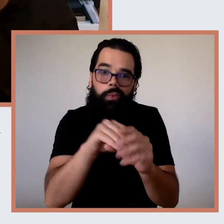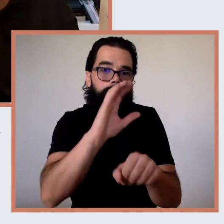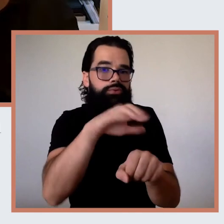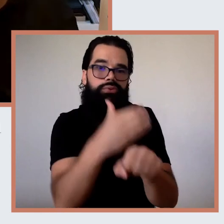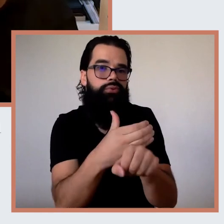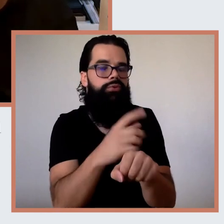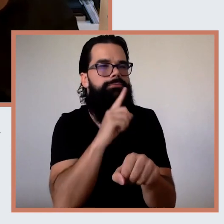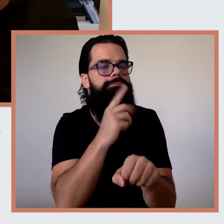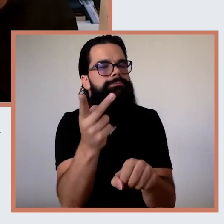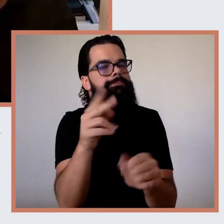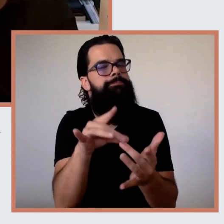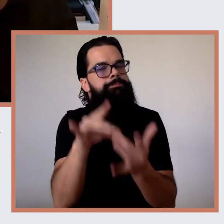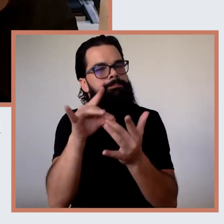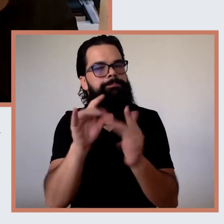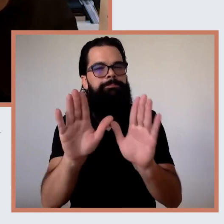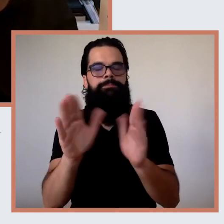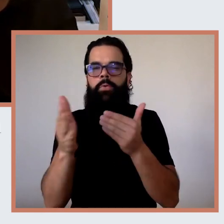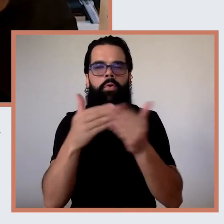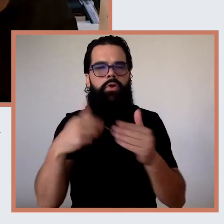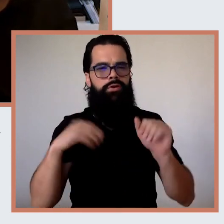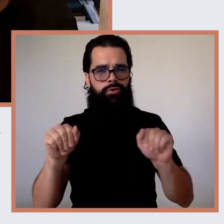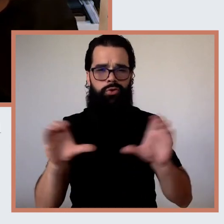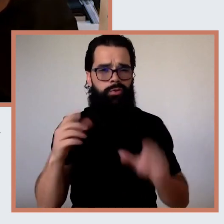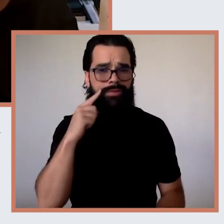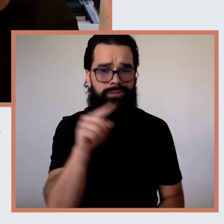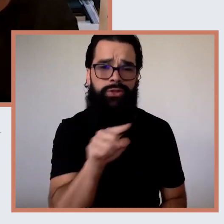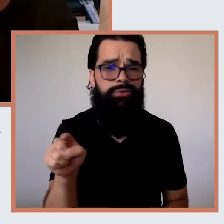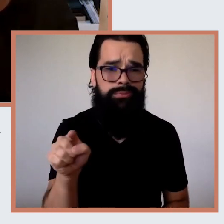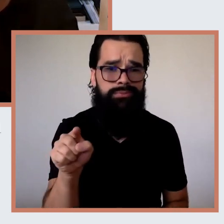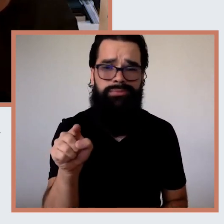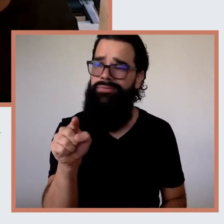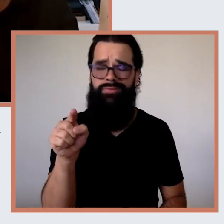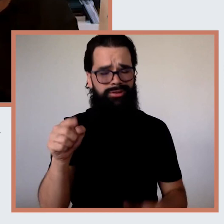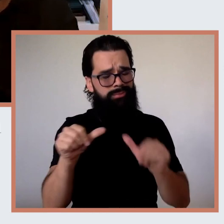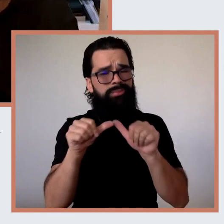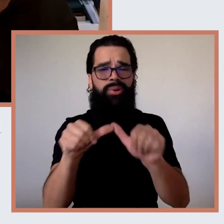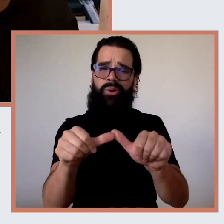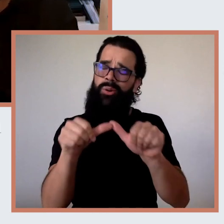And Carly's heard me say this to her as well. You guys are spectacular and whatever I can do